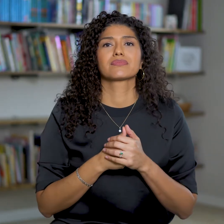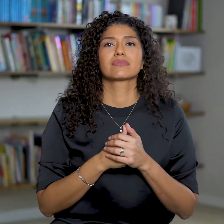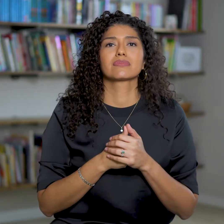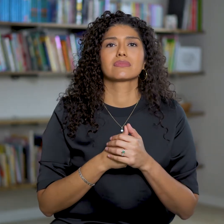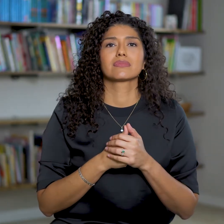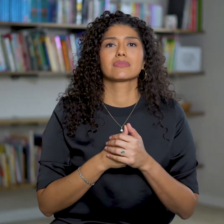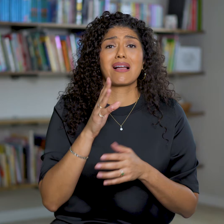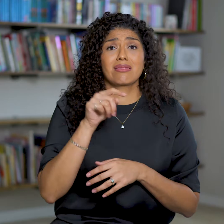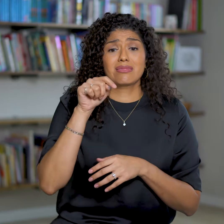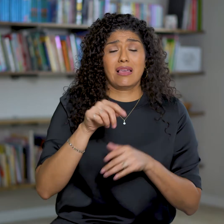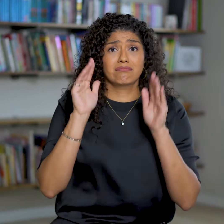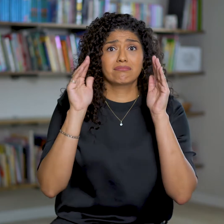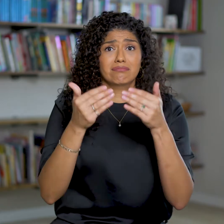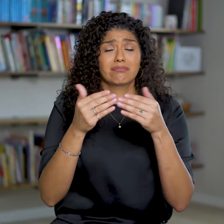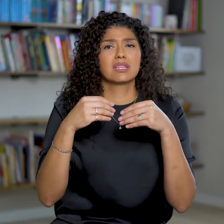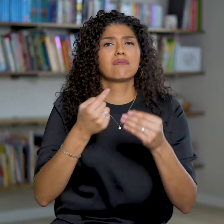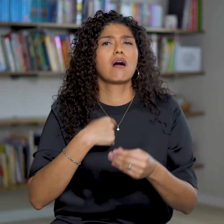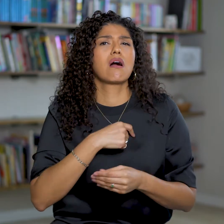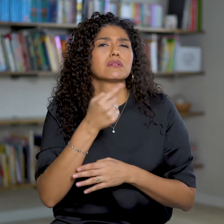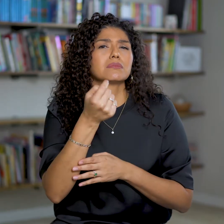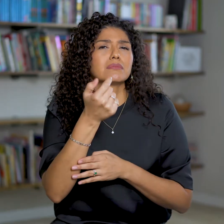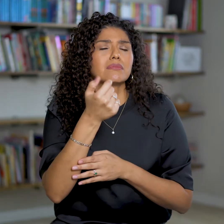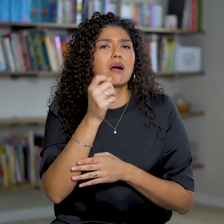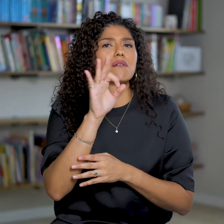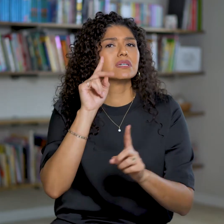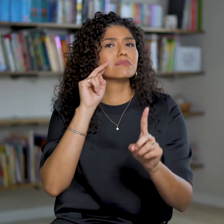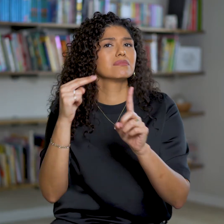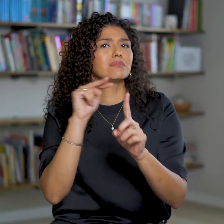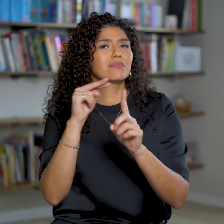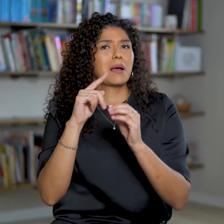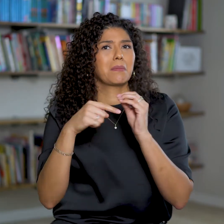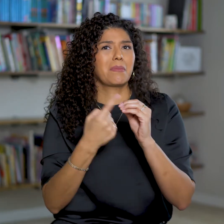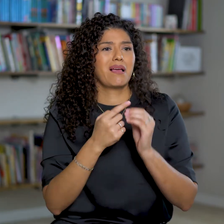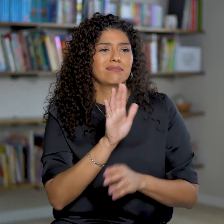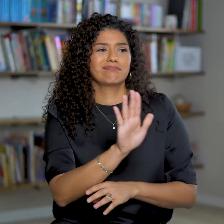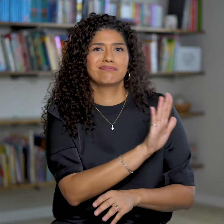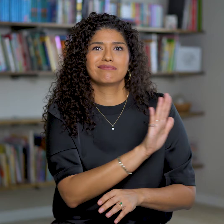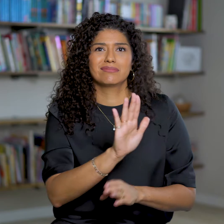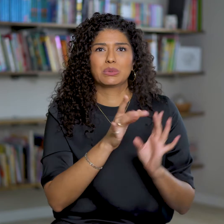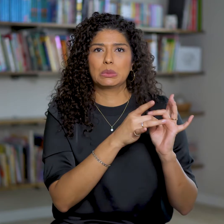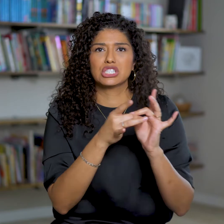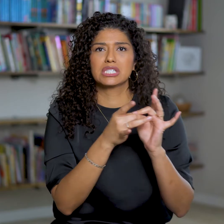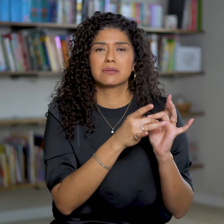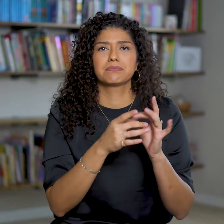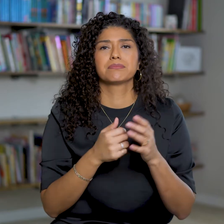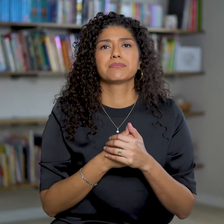This focus gives us a bit of insight into their relationship.